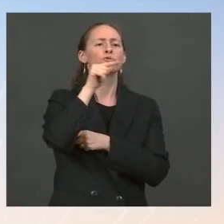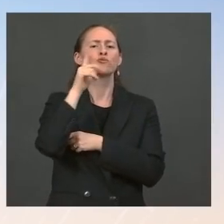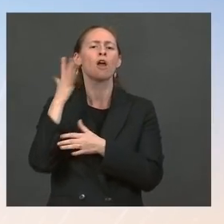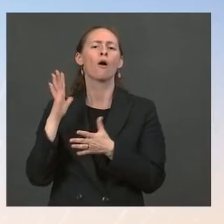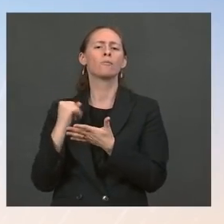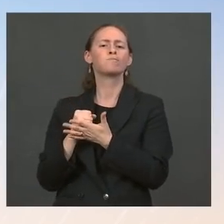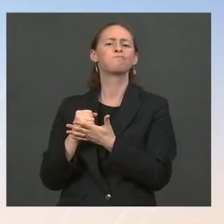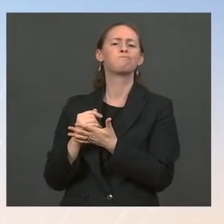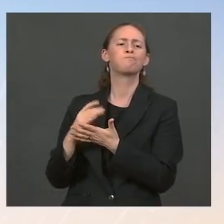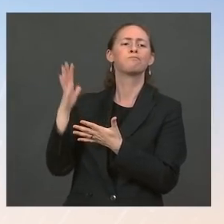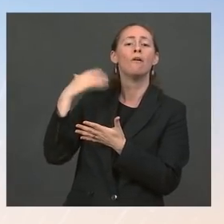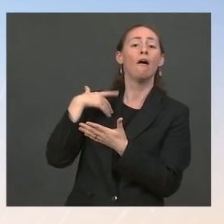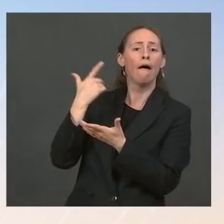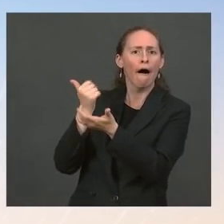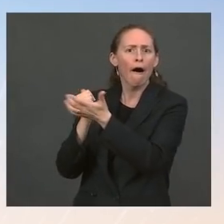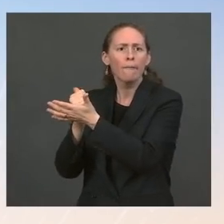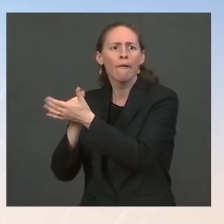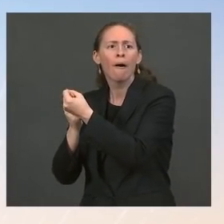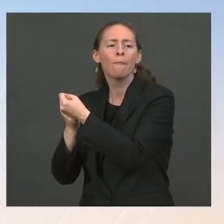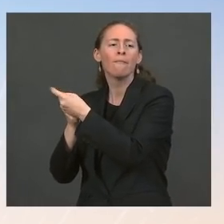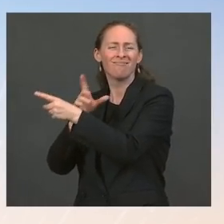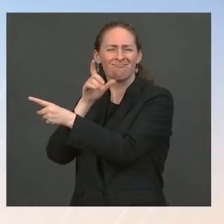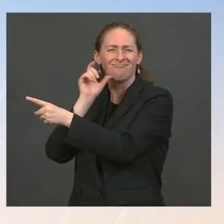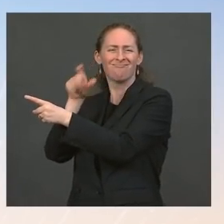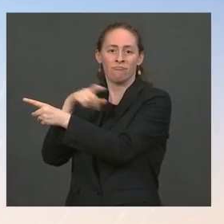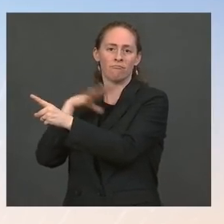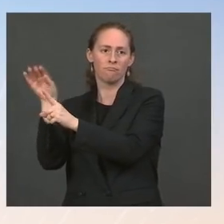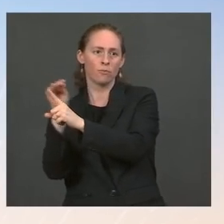who may not need that assistance. So, it is actually about protecting,